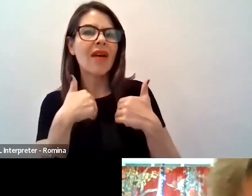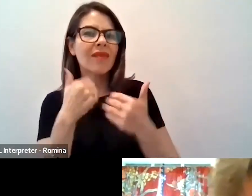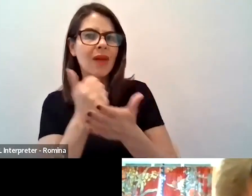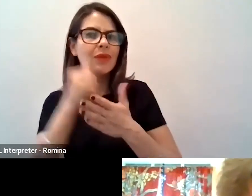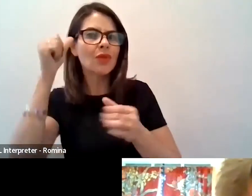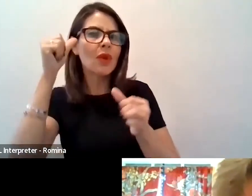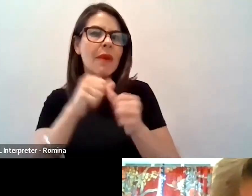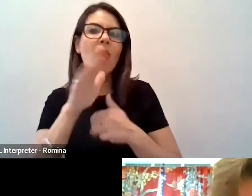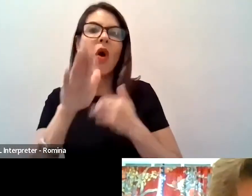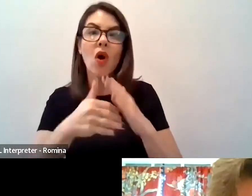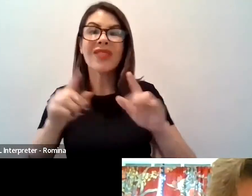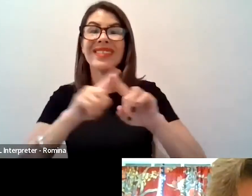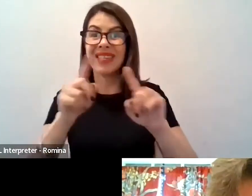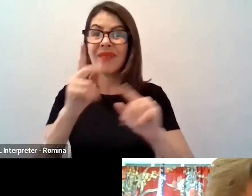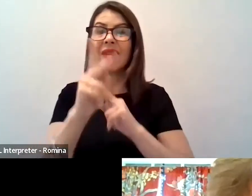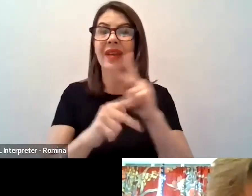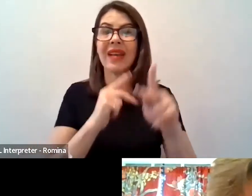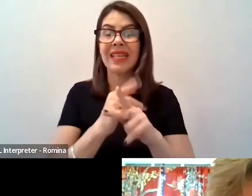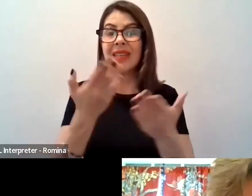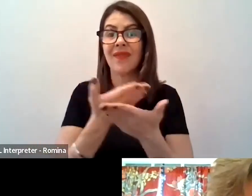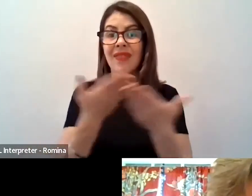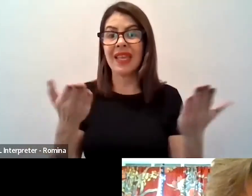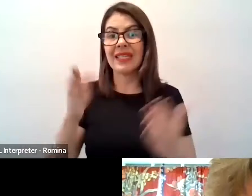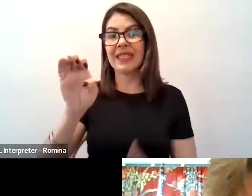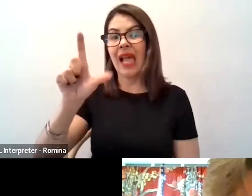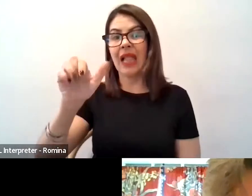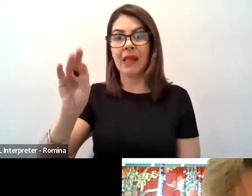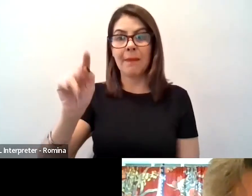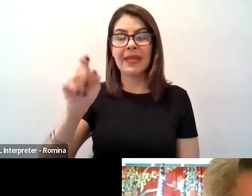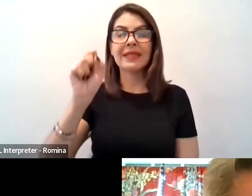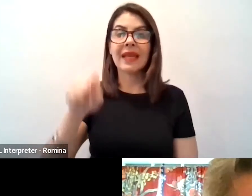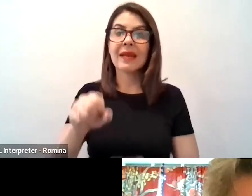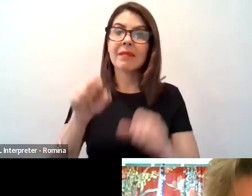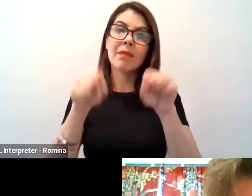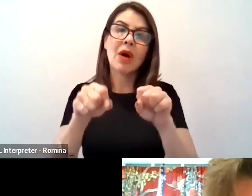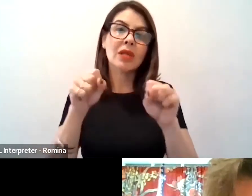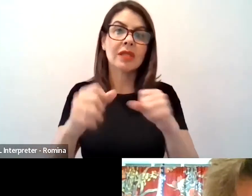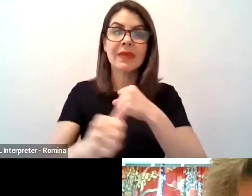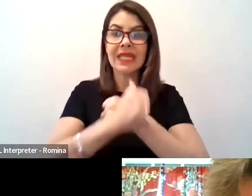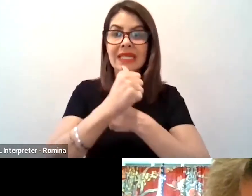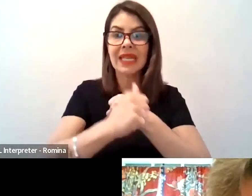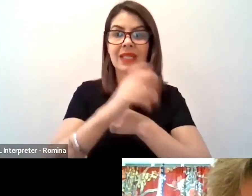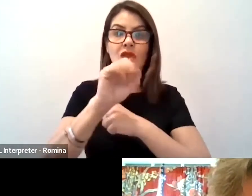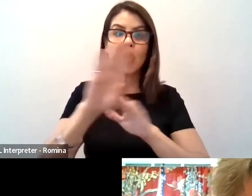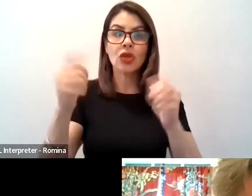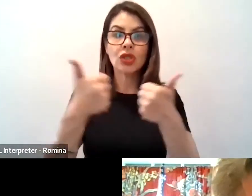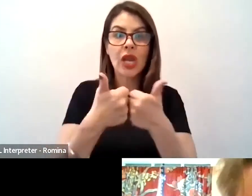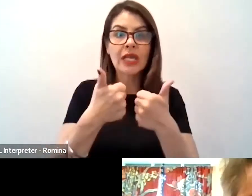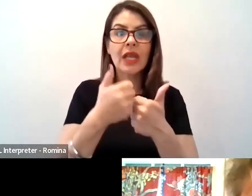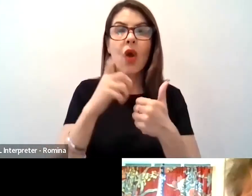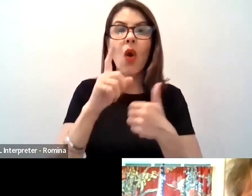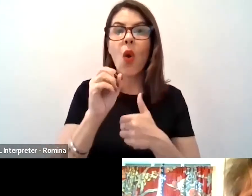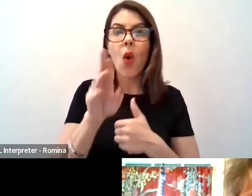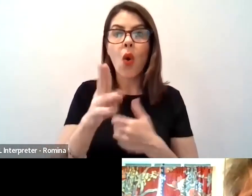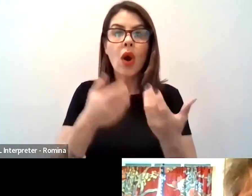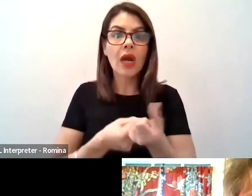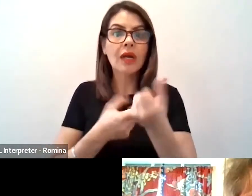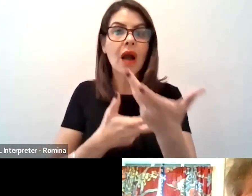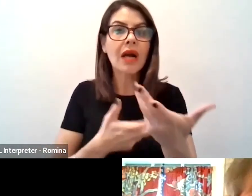of the different elements that can be potentially hazardous or challenging or cause you know, matters of safety